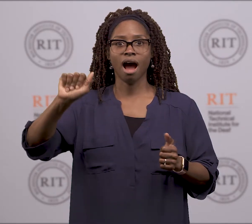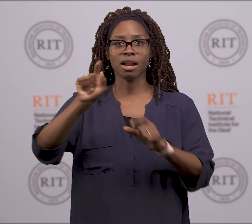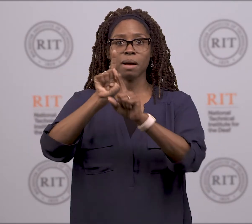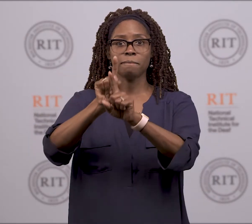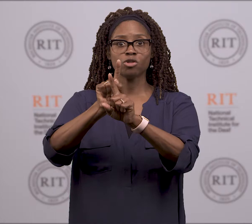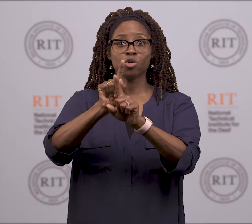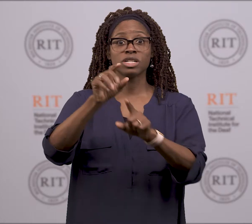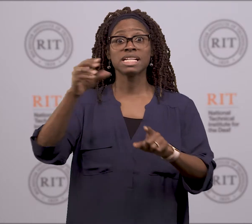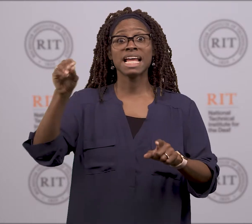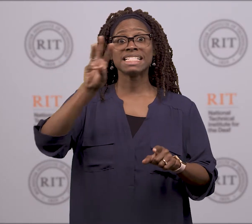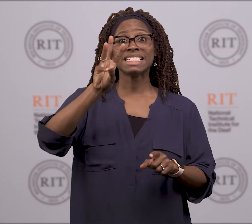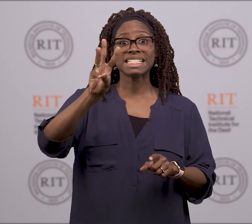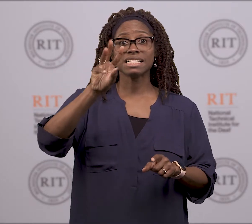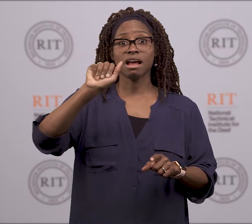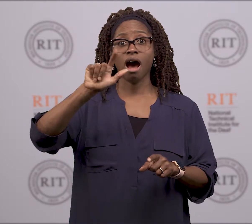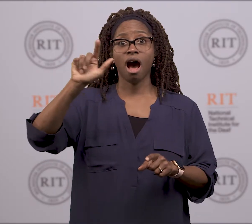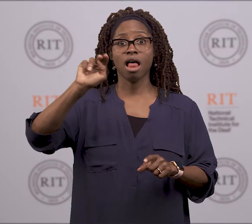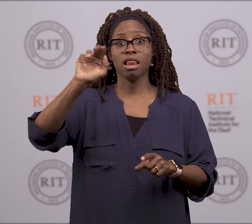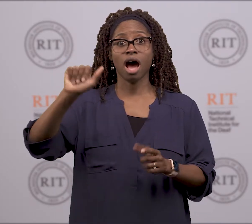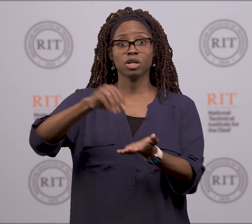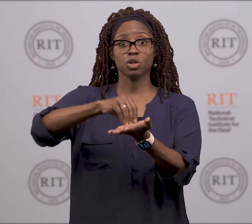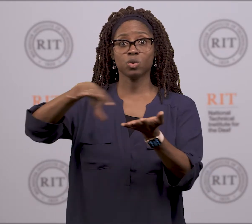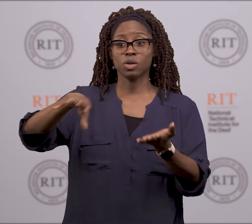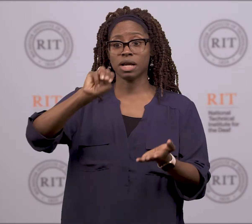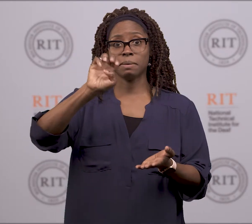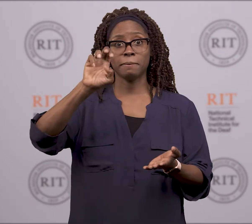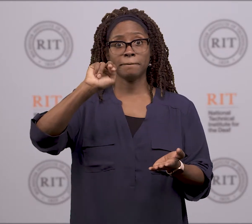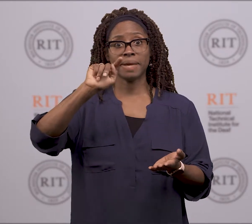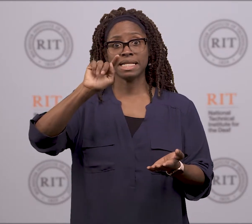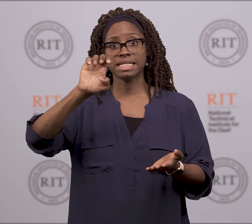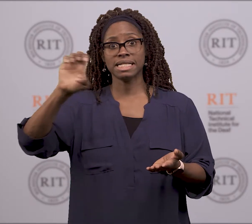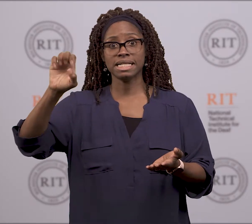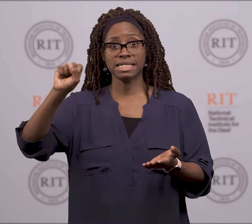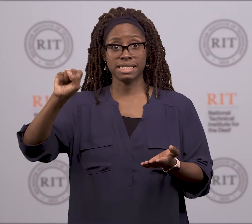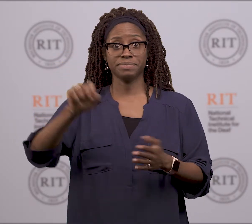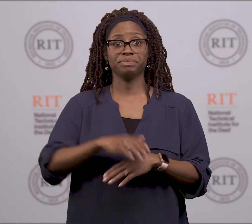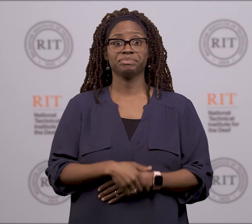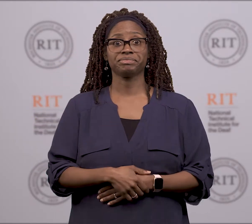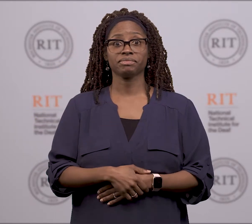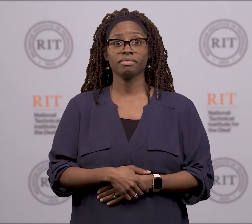with six ALANA mentors and six ALANA student mentees.